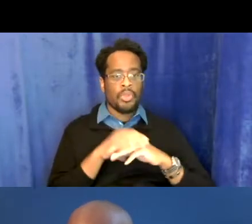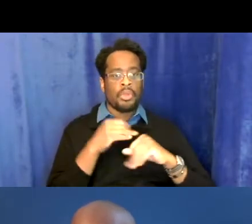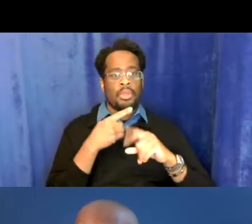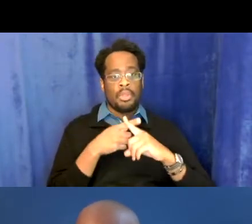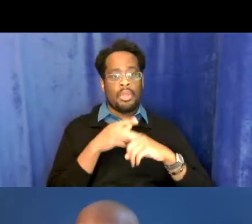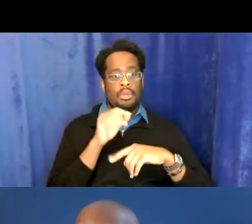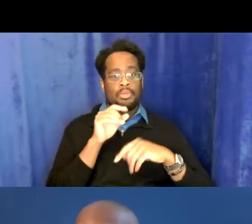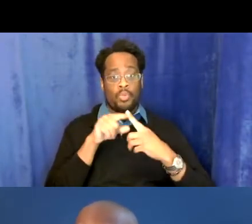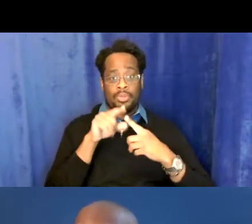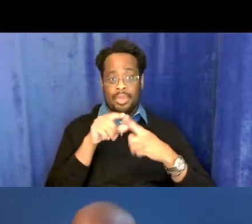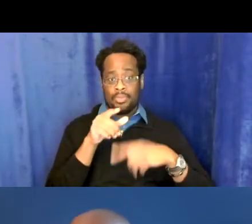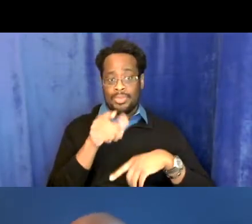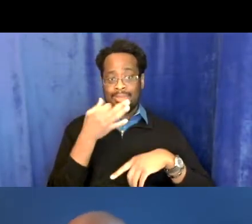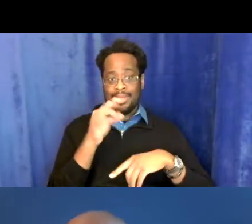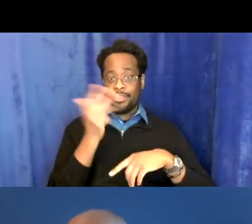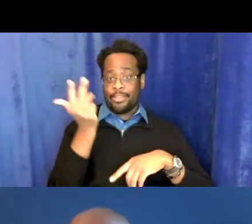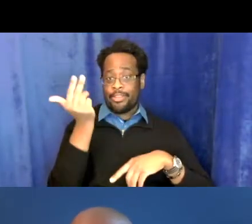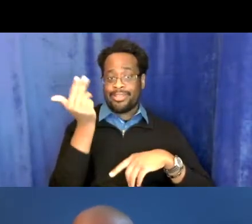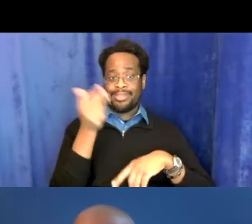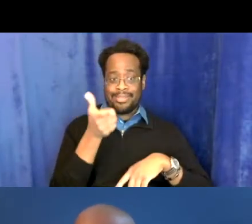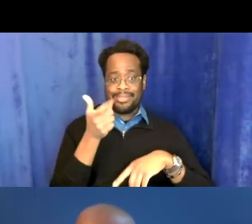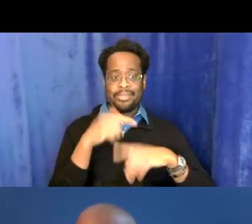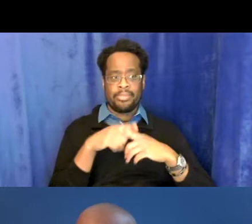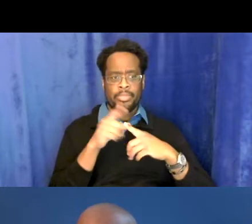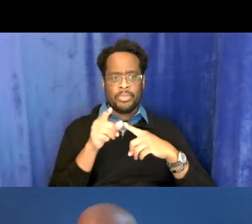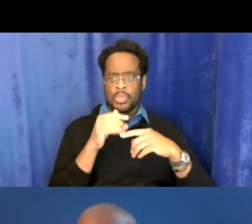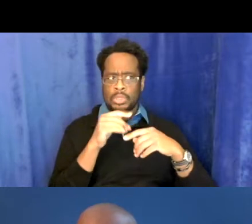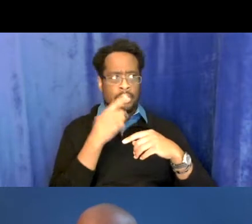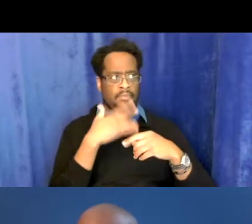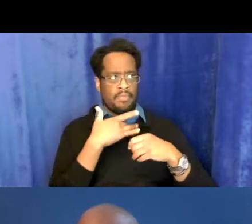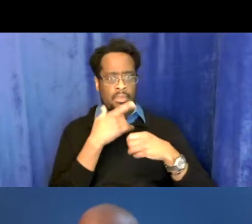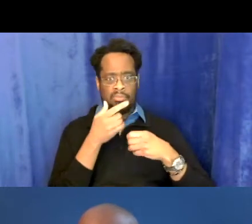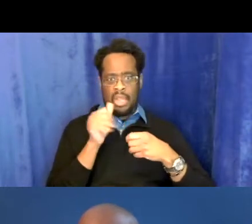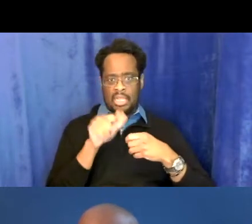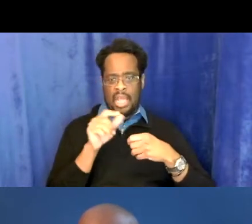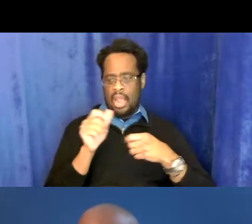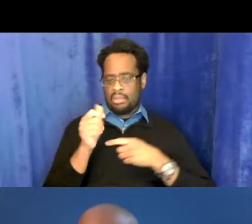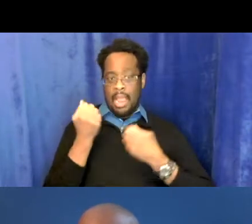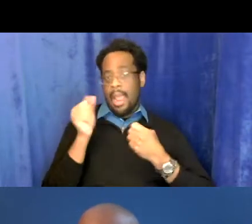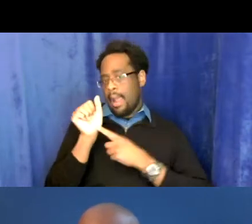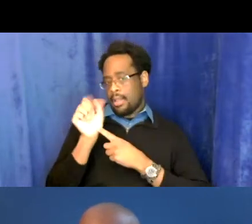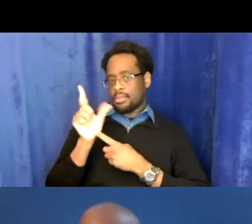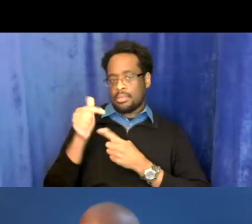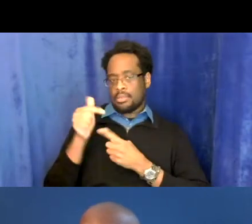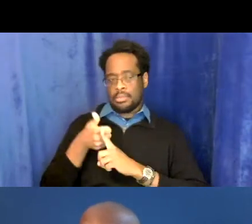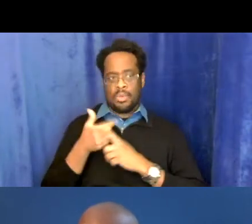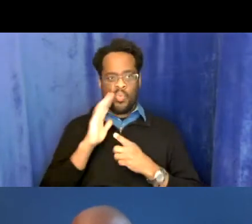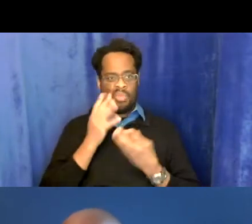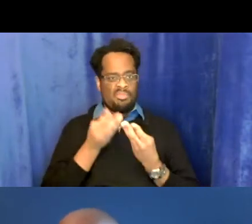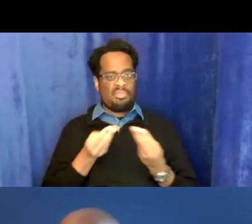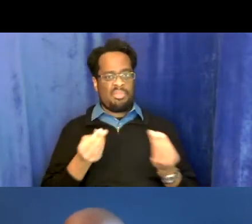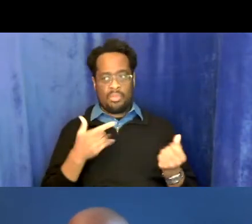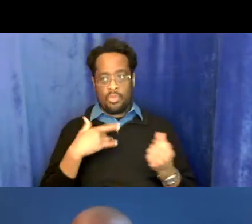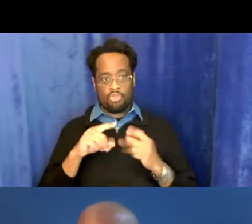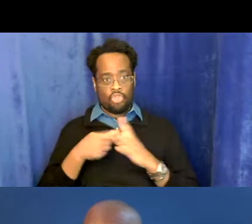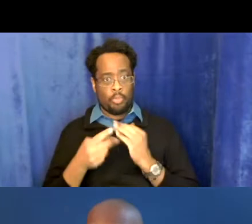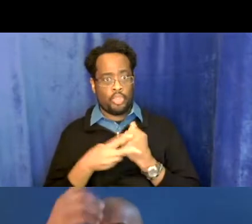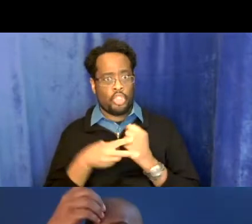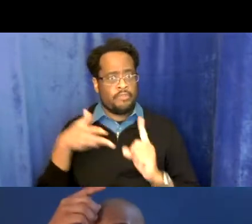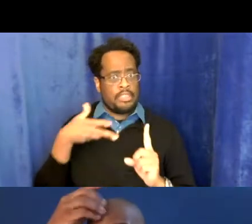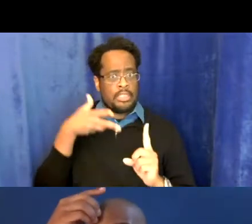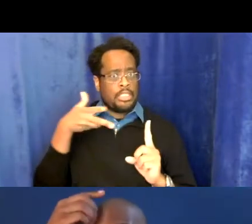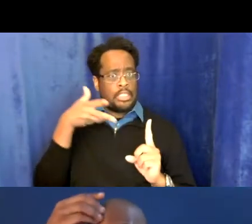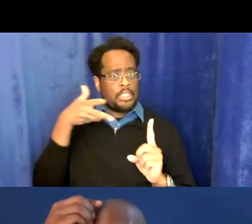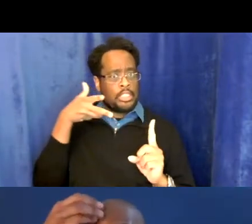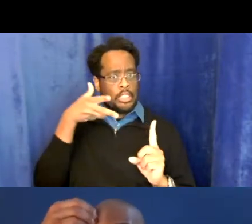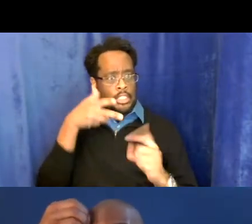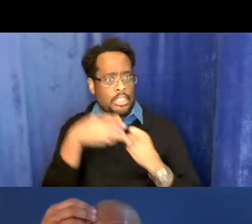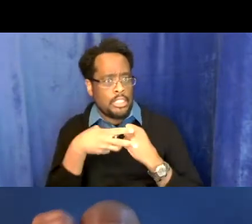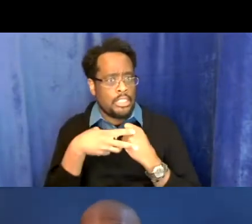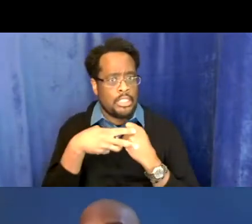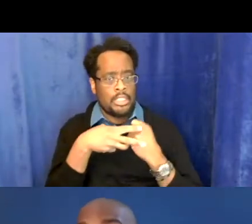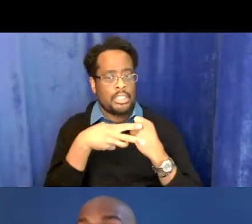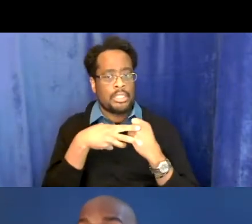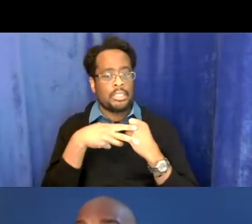Overall and um this was about 1913 some felt that ASL would would um go away so people tried